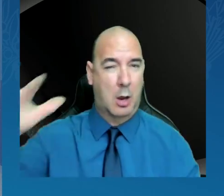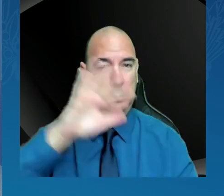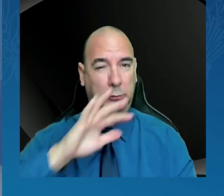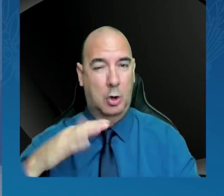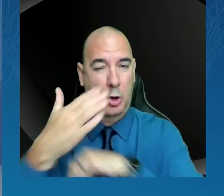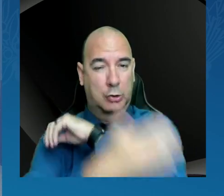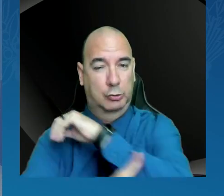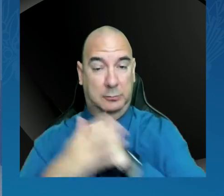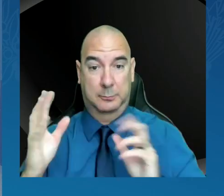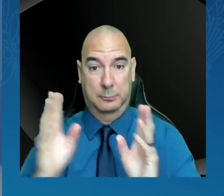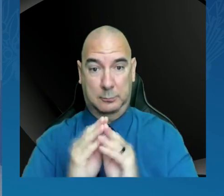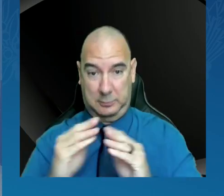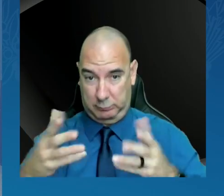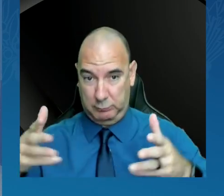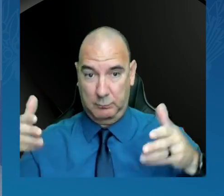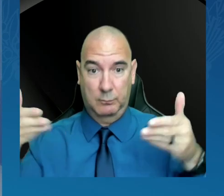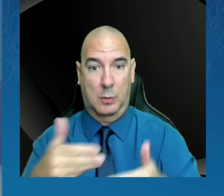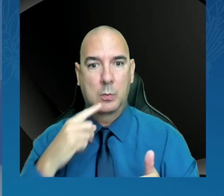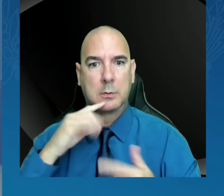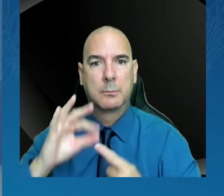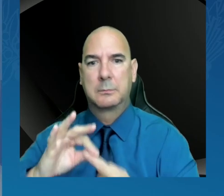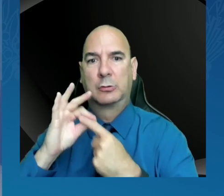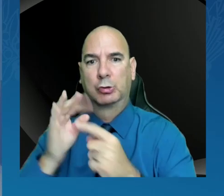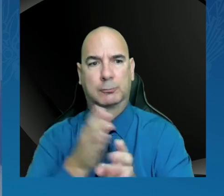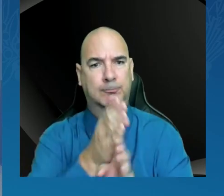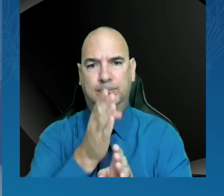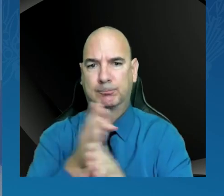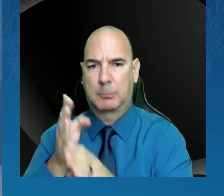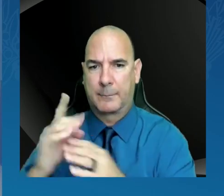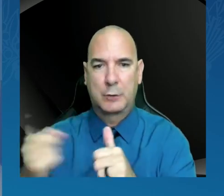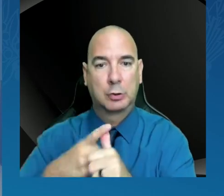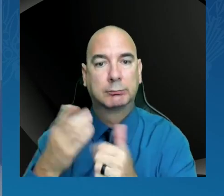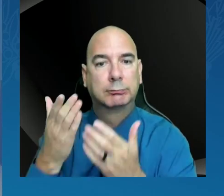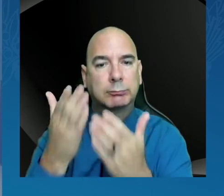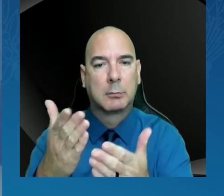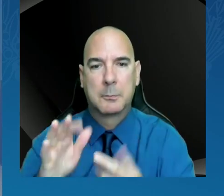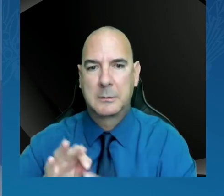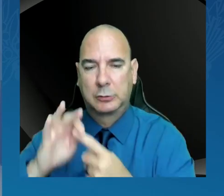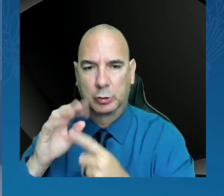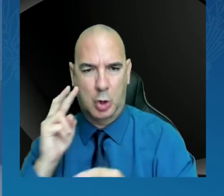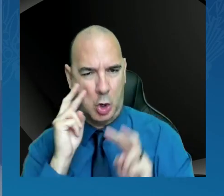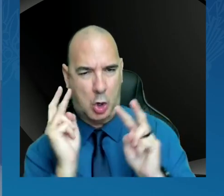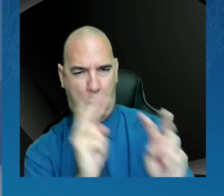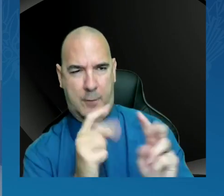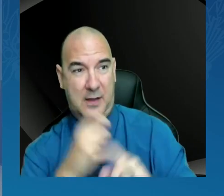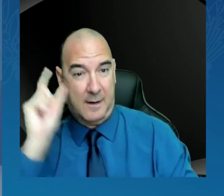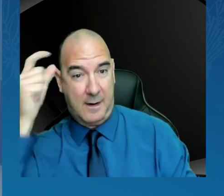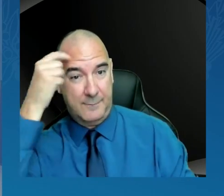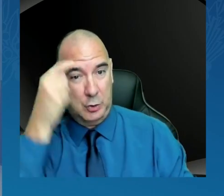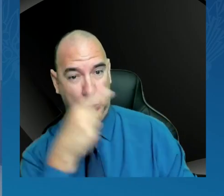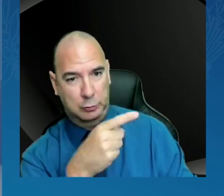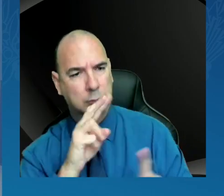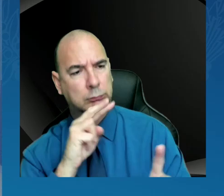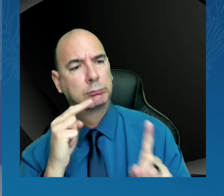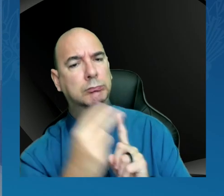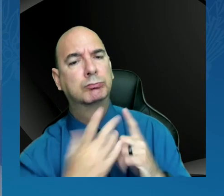First, we want to offer a special view from the governor's perspective, who receive and often distribute so much of the funds